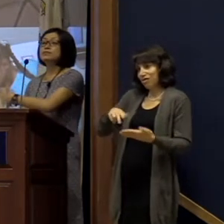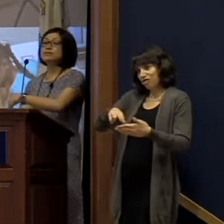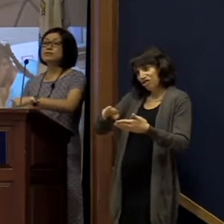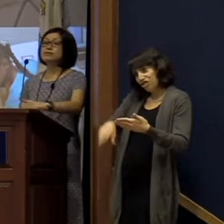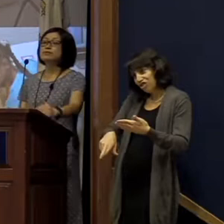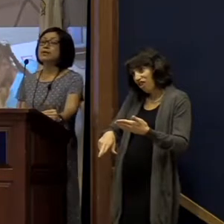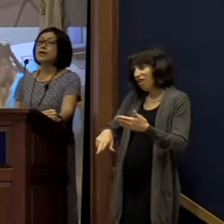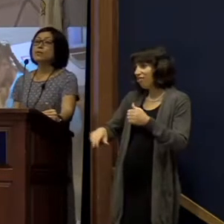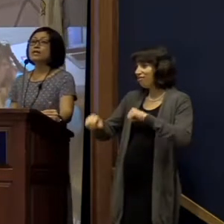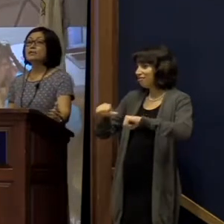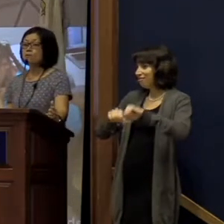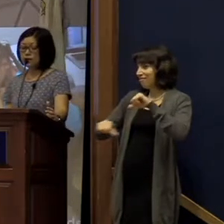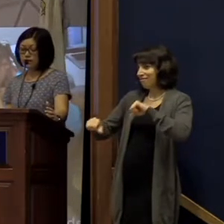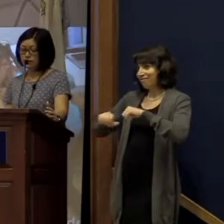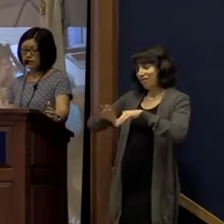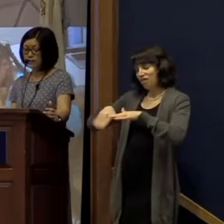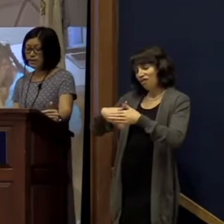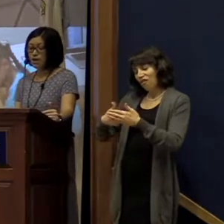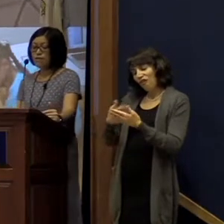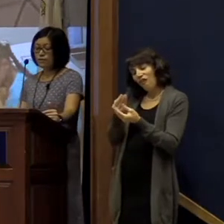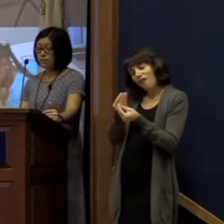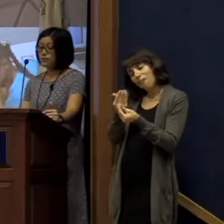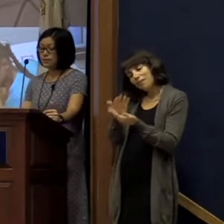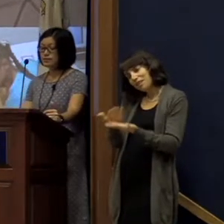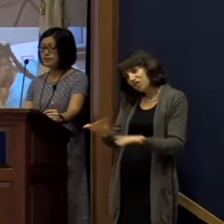materials when they were working on this for a few months and